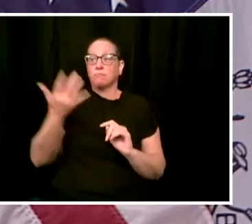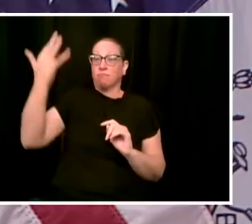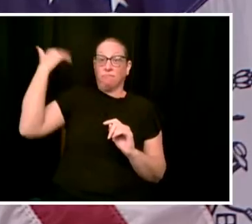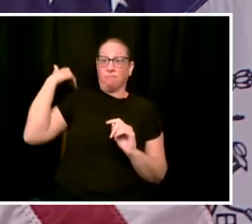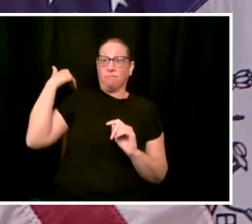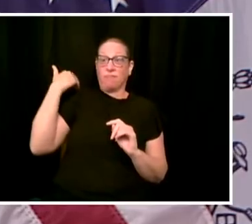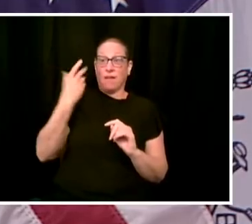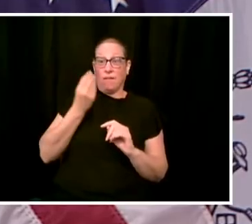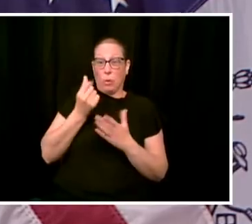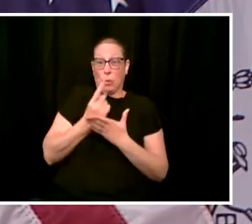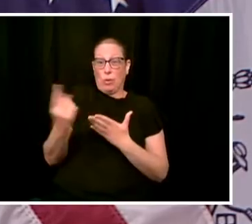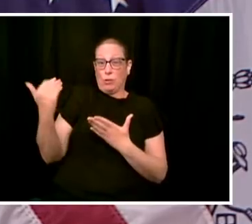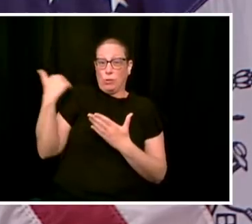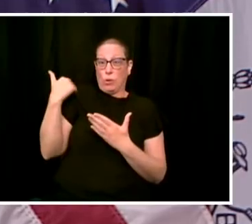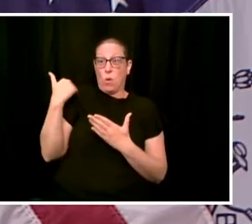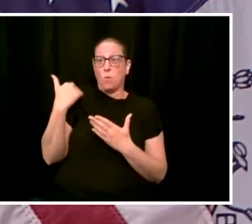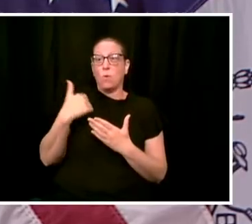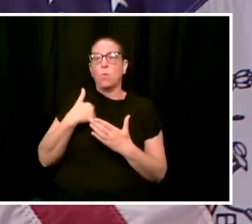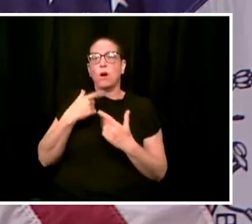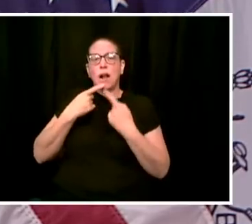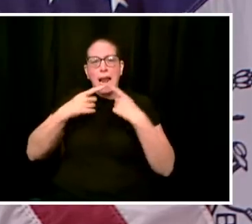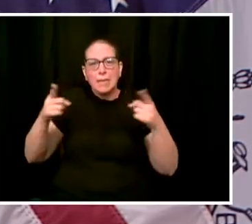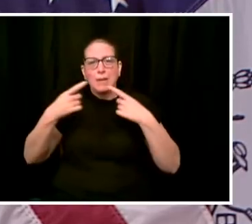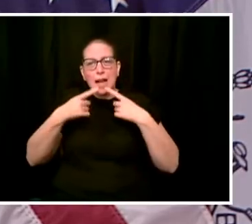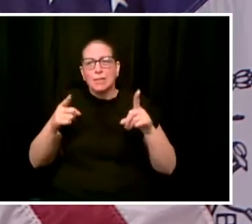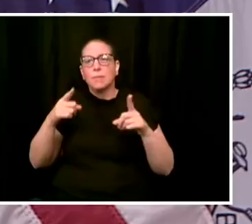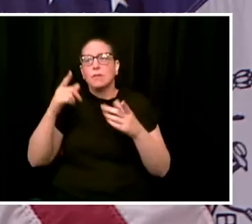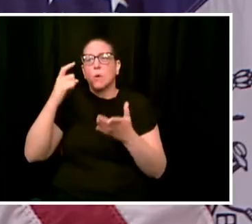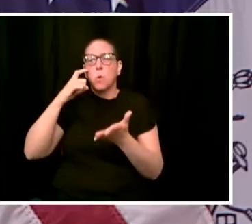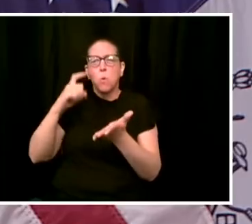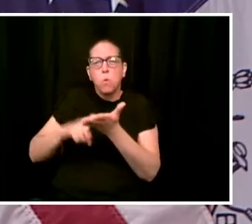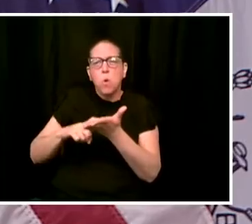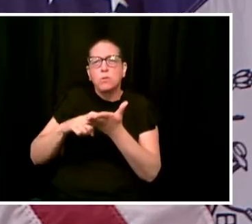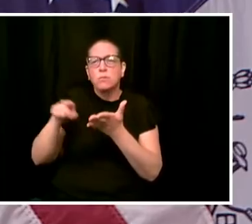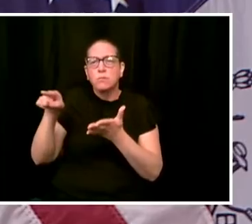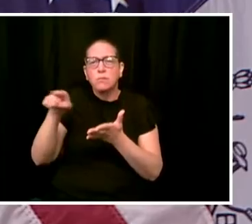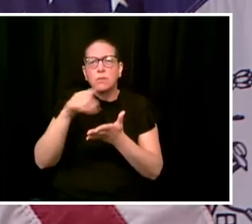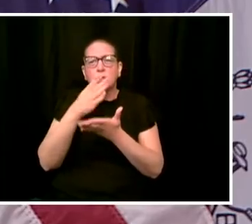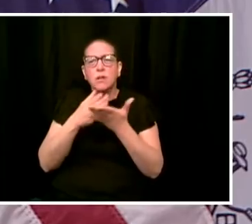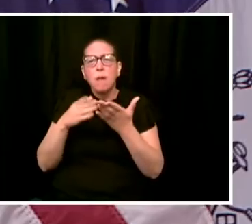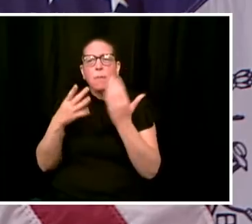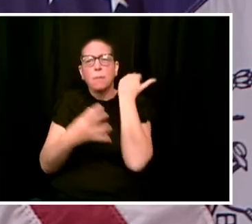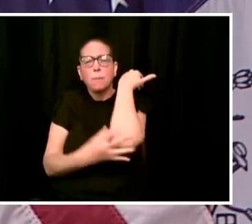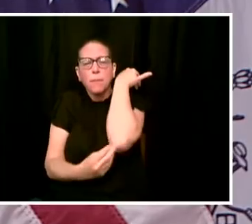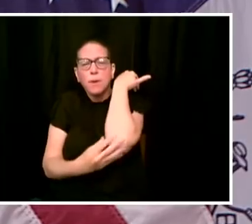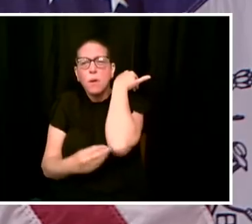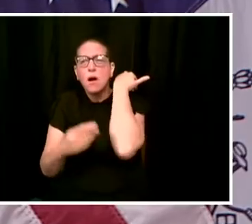THAN TO HAVE IT